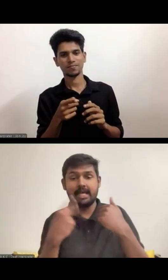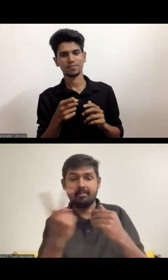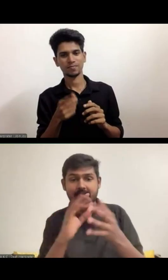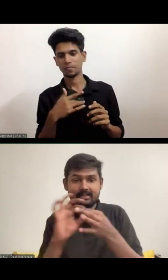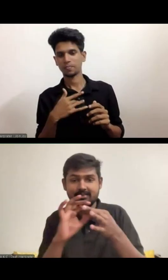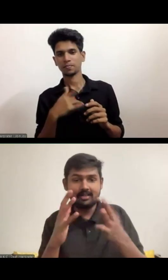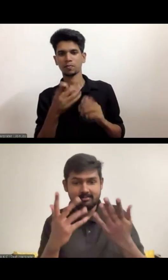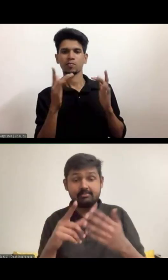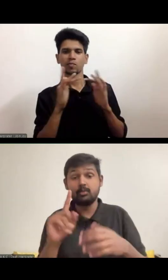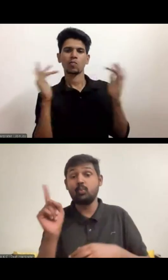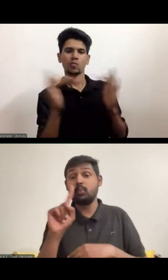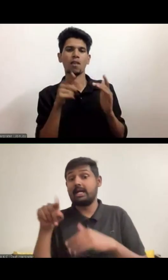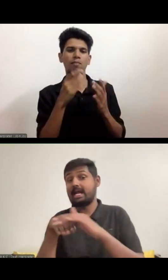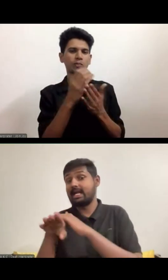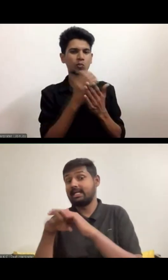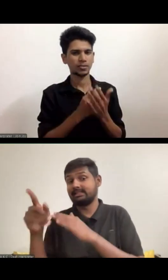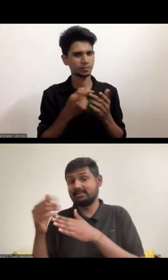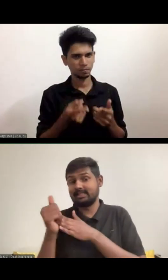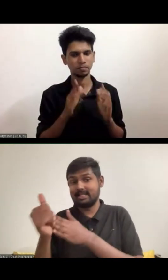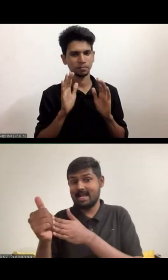Much more needs to be done.